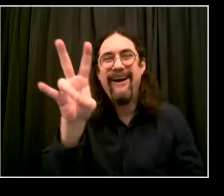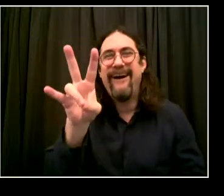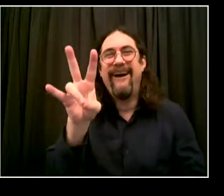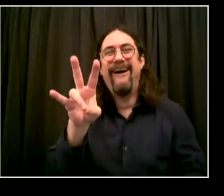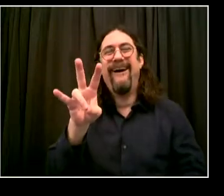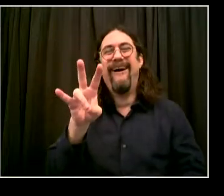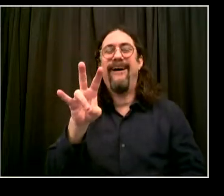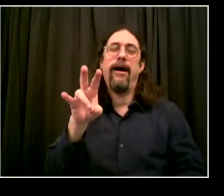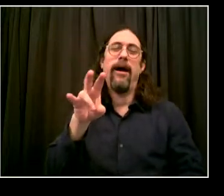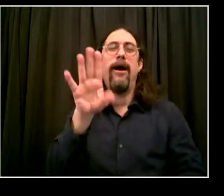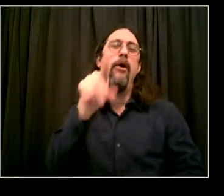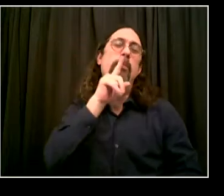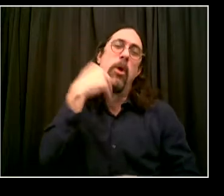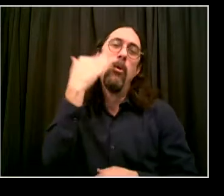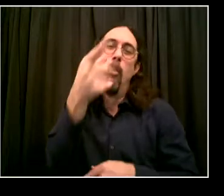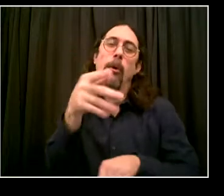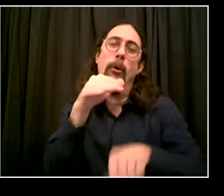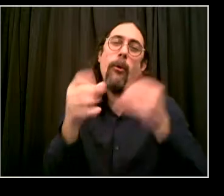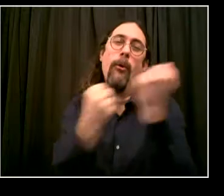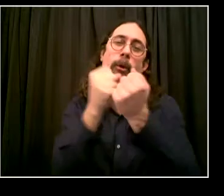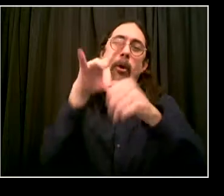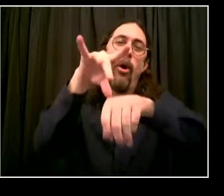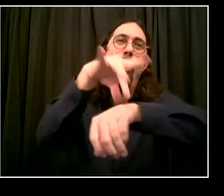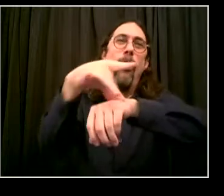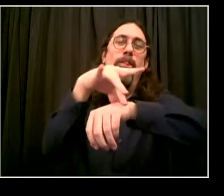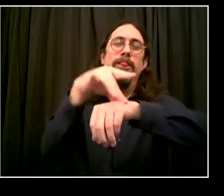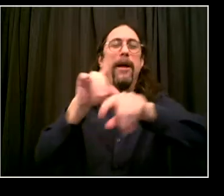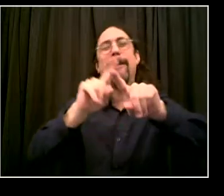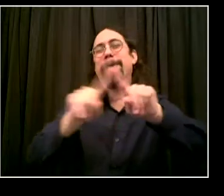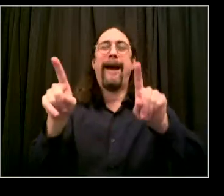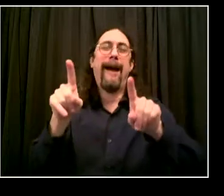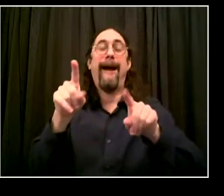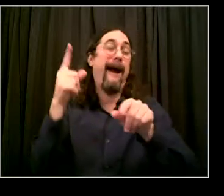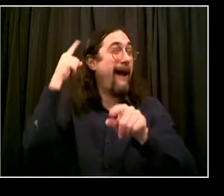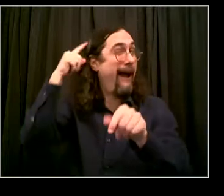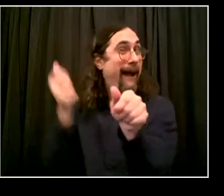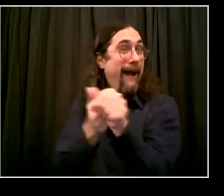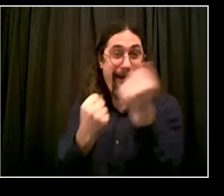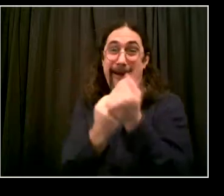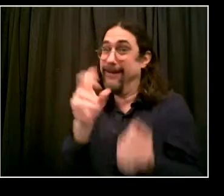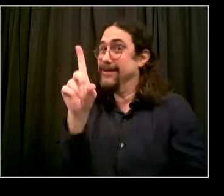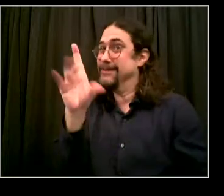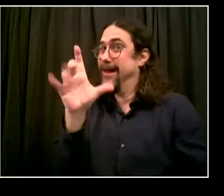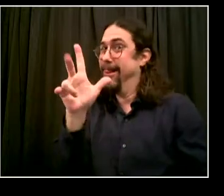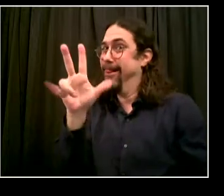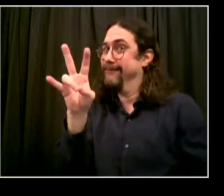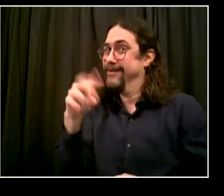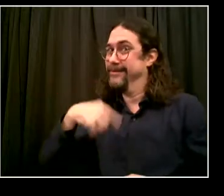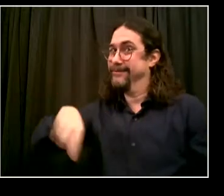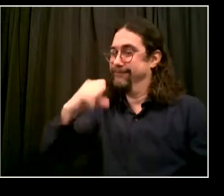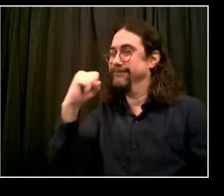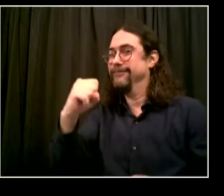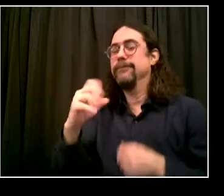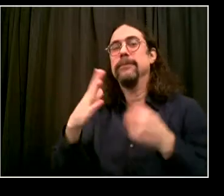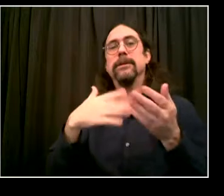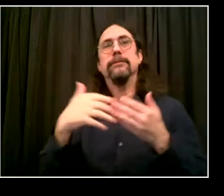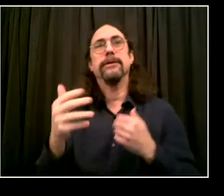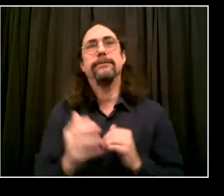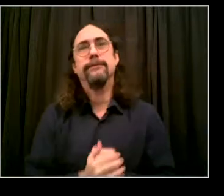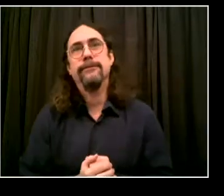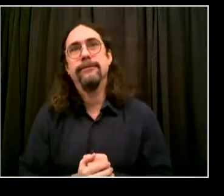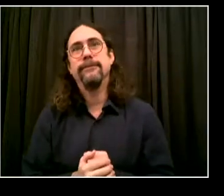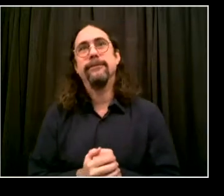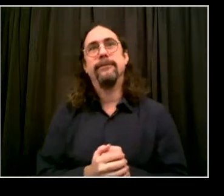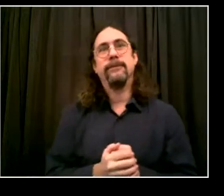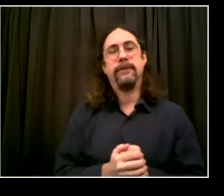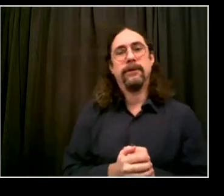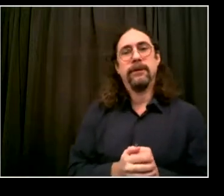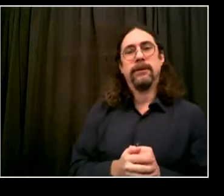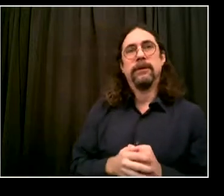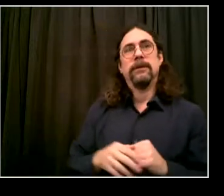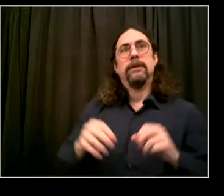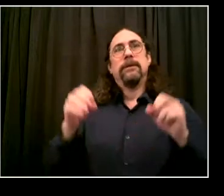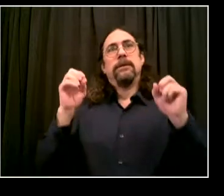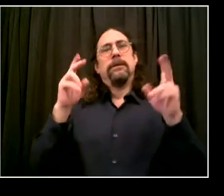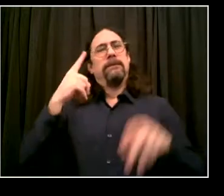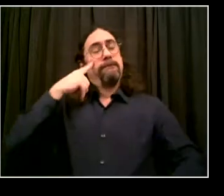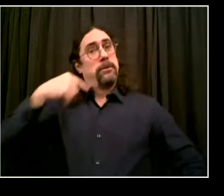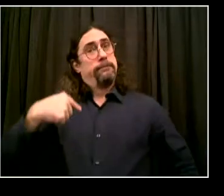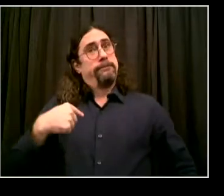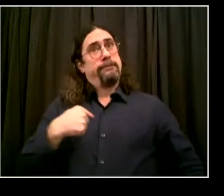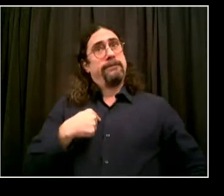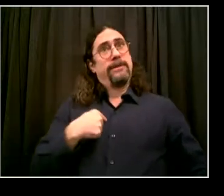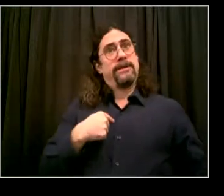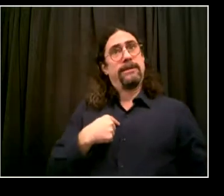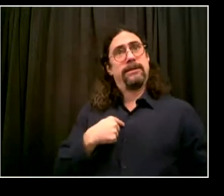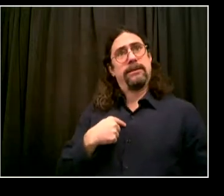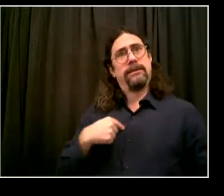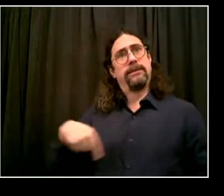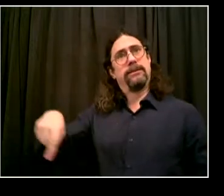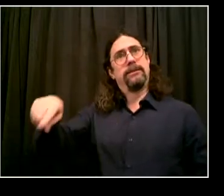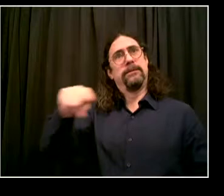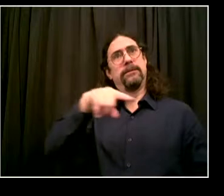TOSHHEOE PPPLE E